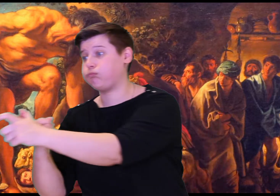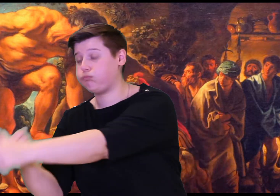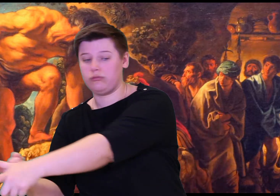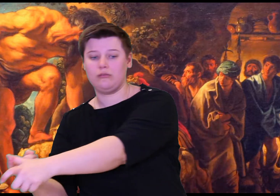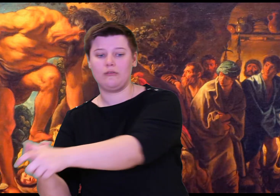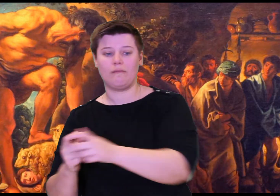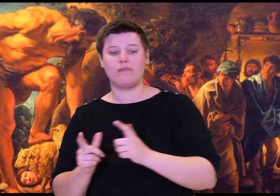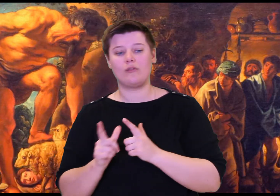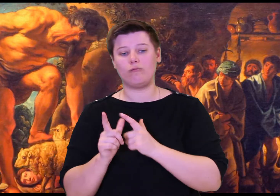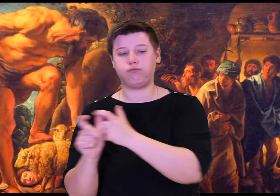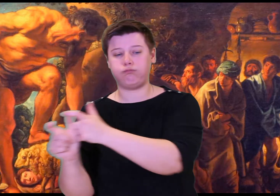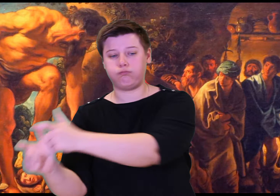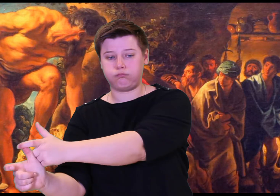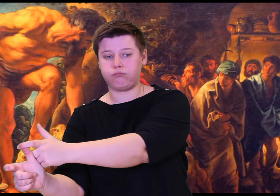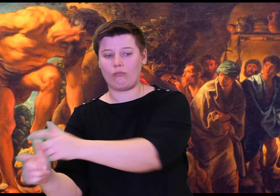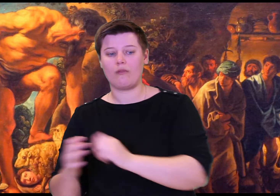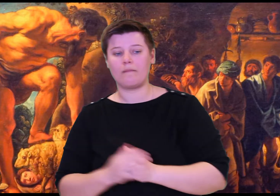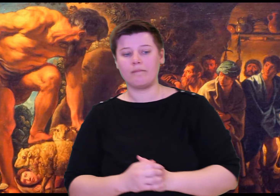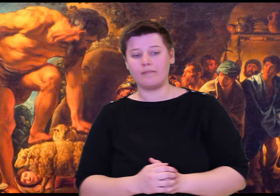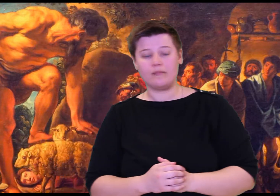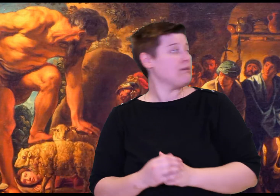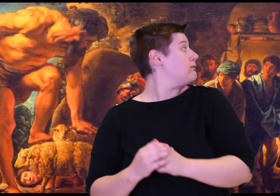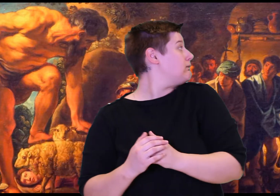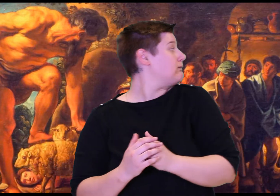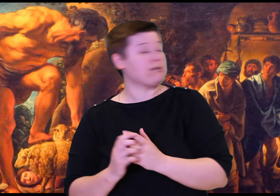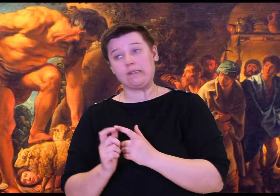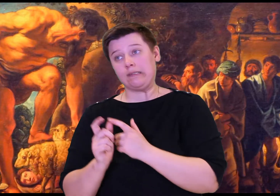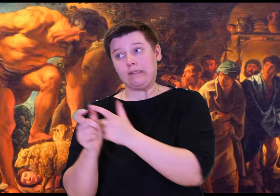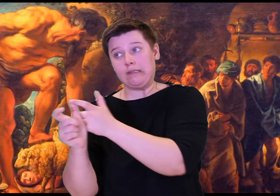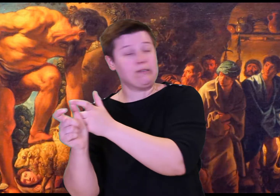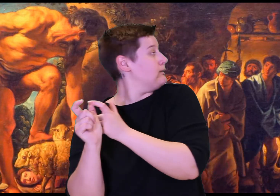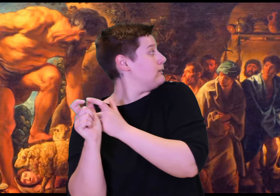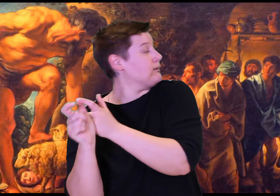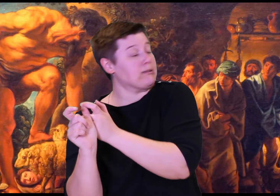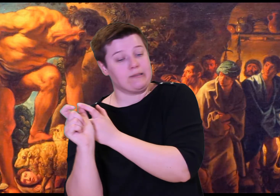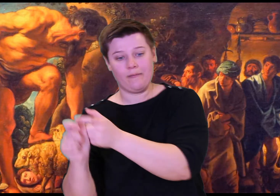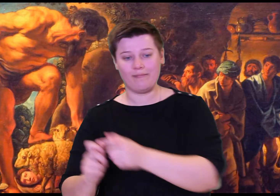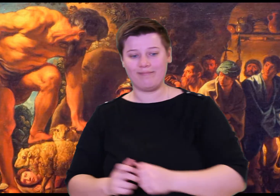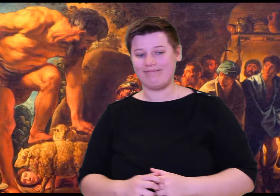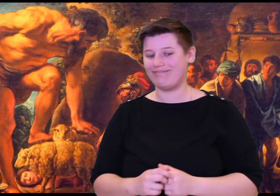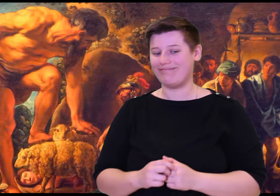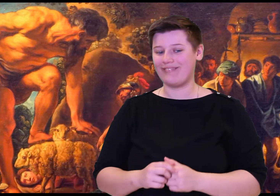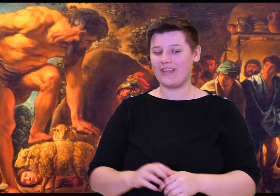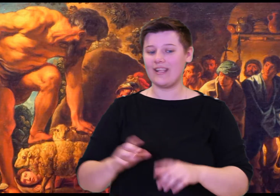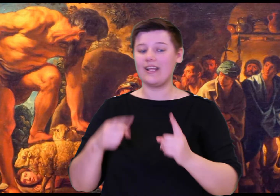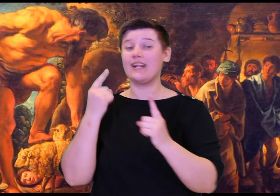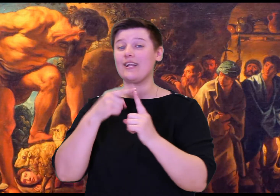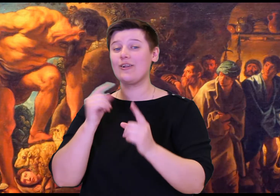The other men were glad to see us, their surviving friends, but wept for those who died.